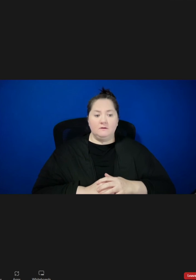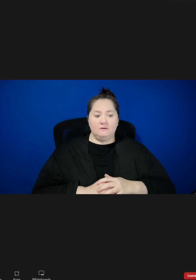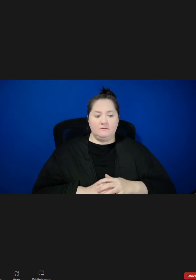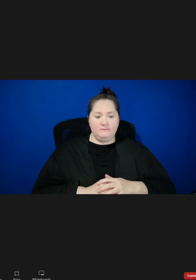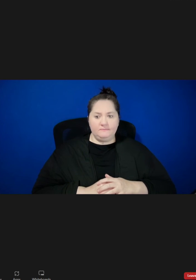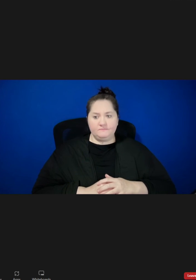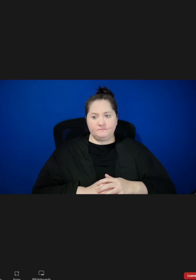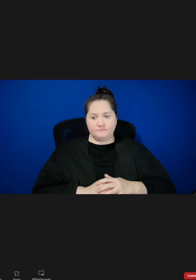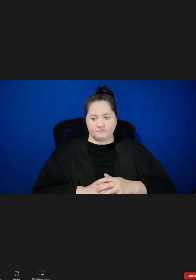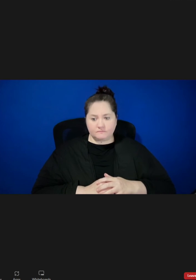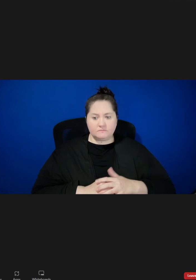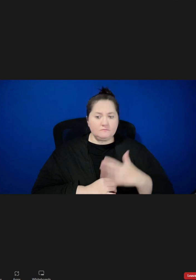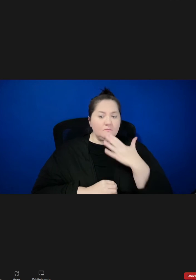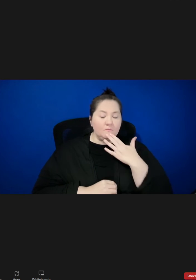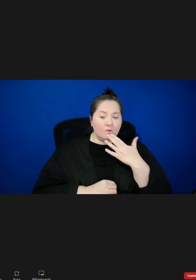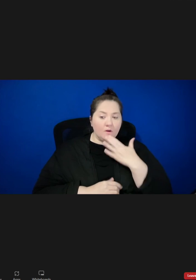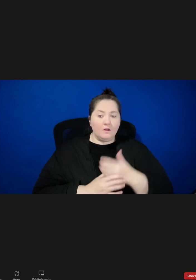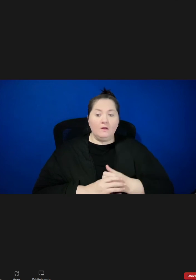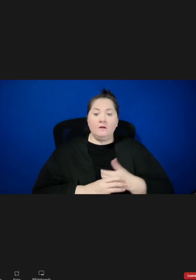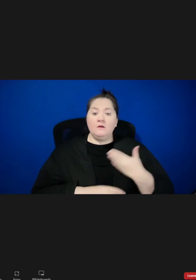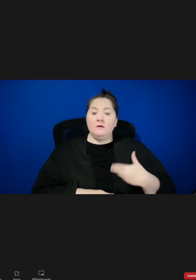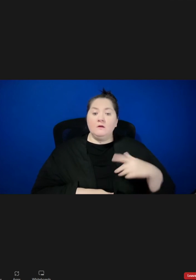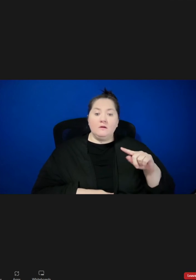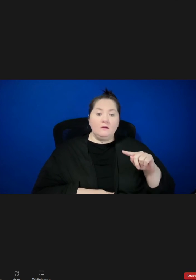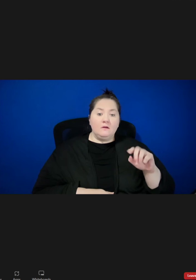Theresa Wrangham: Wonderful. Thank you. My name is Theresa Wrangham. And I'm